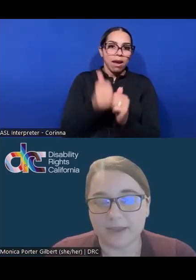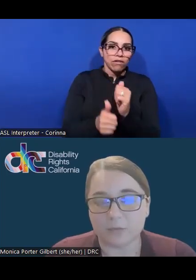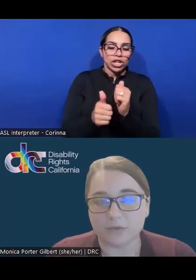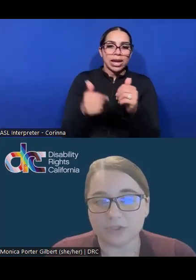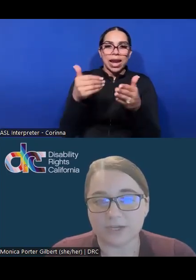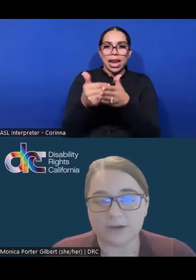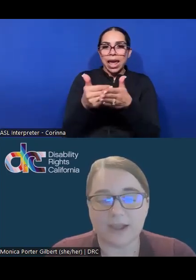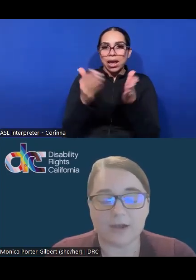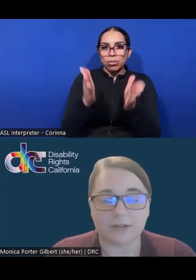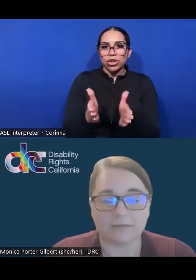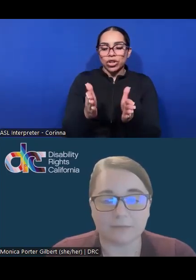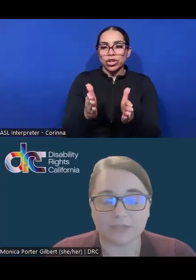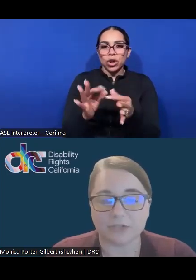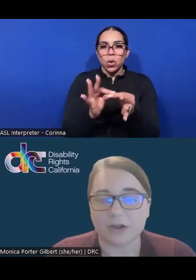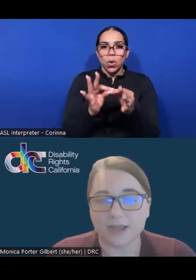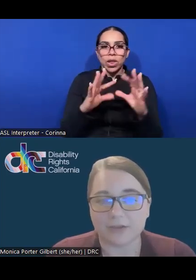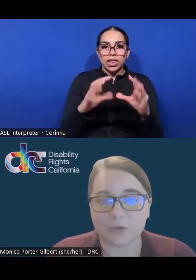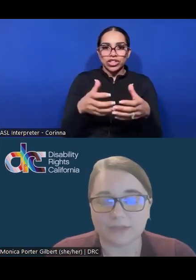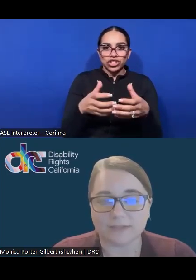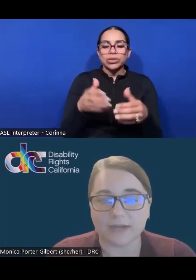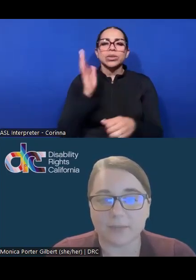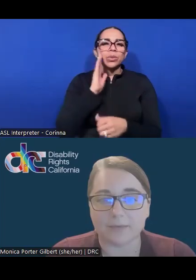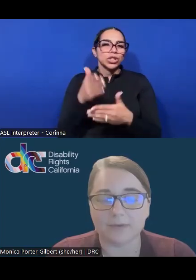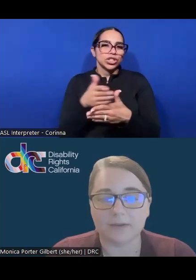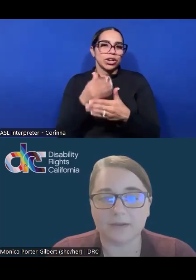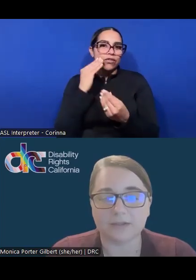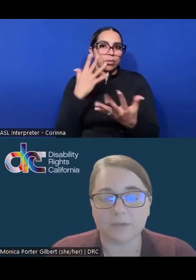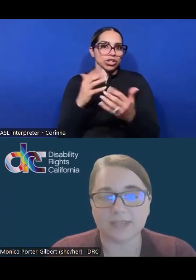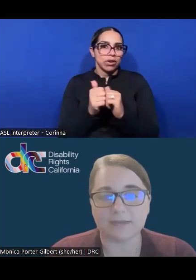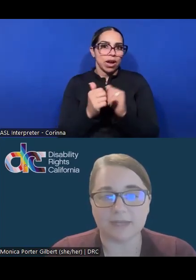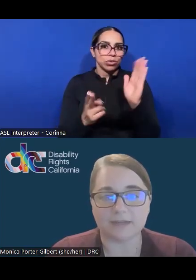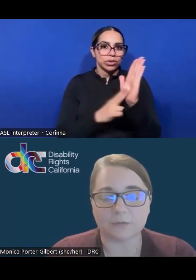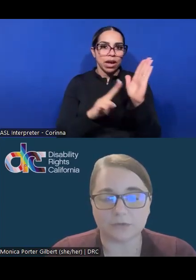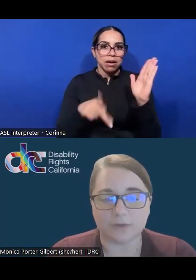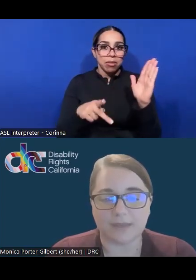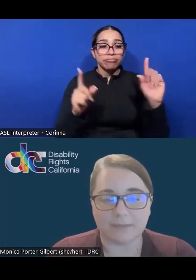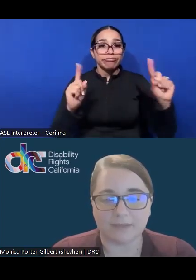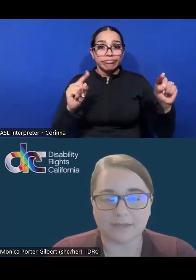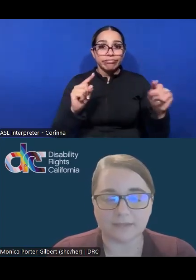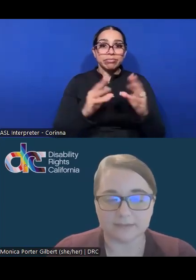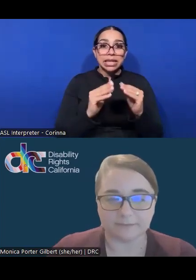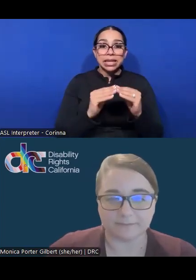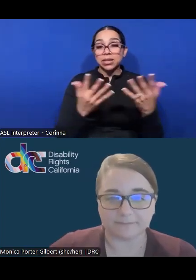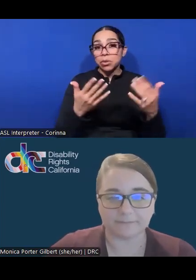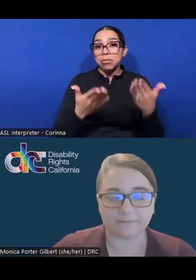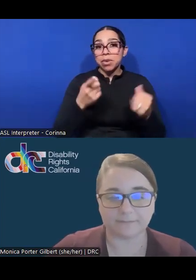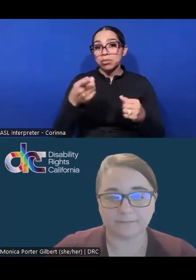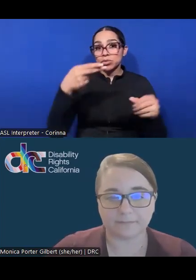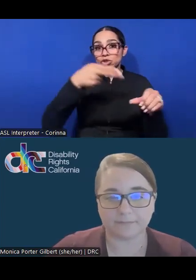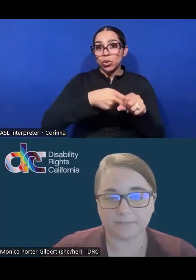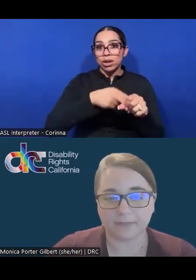and will share our information on how you can sign up to attend meetings or join that mailing list.